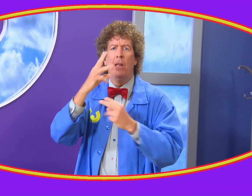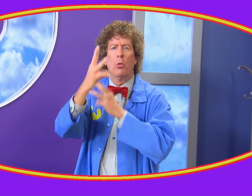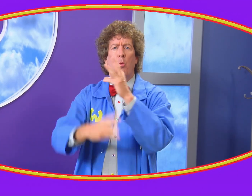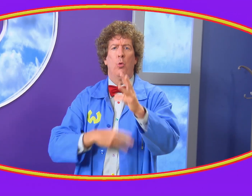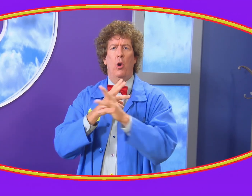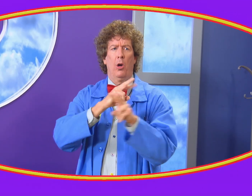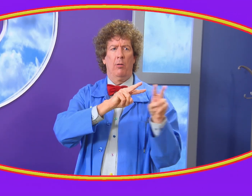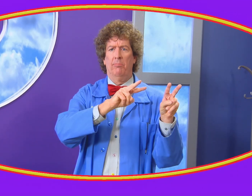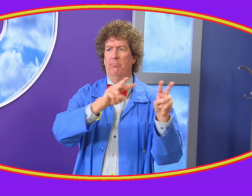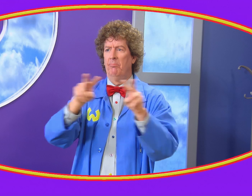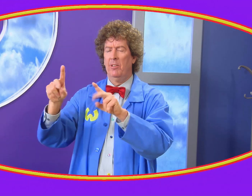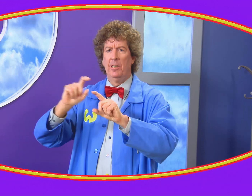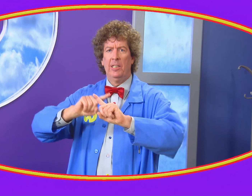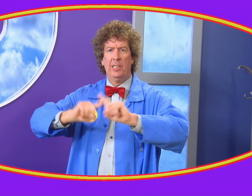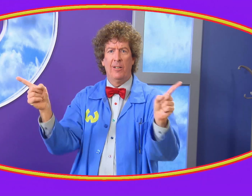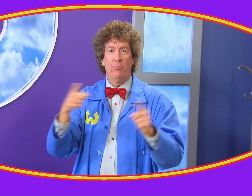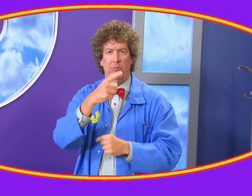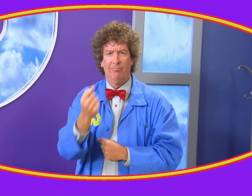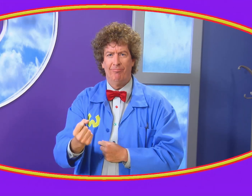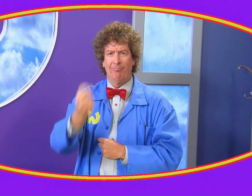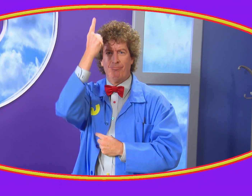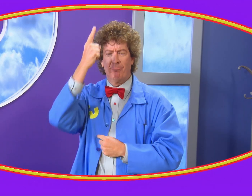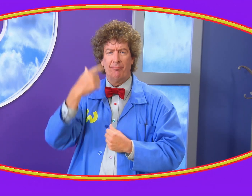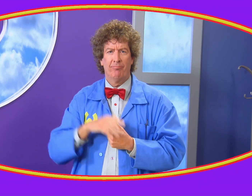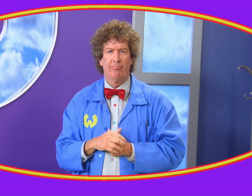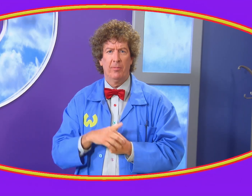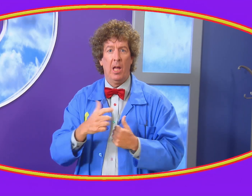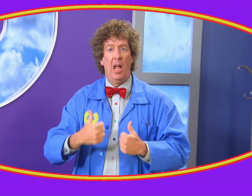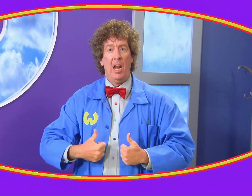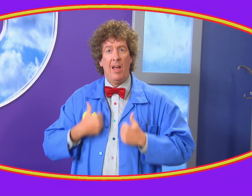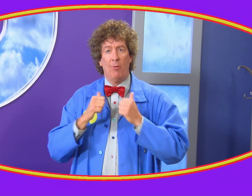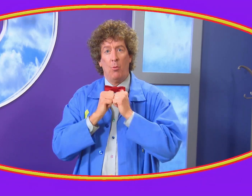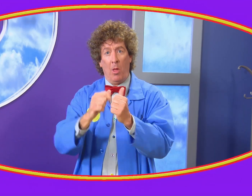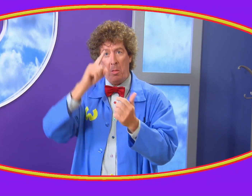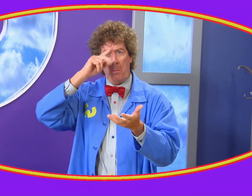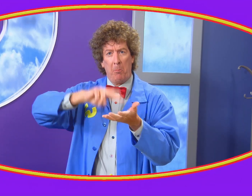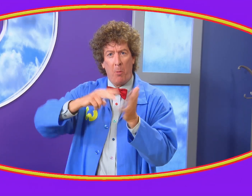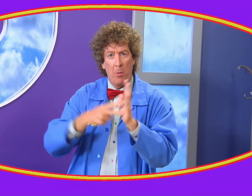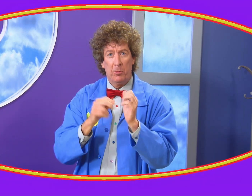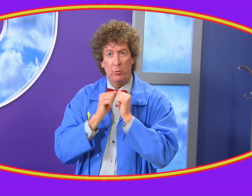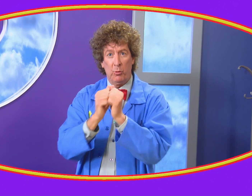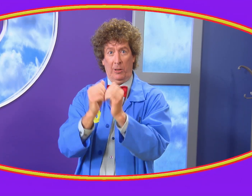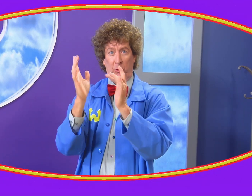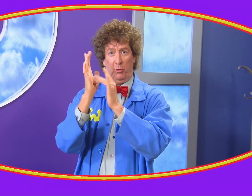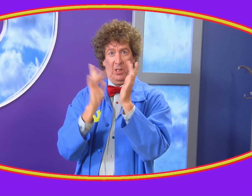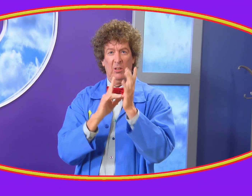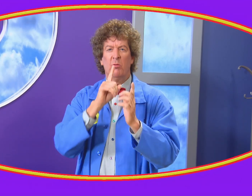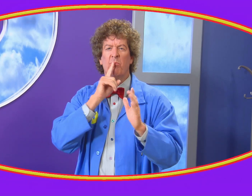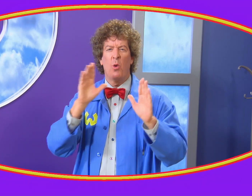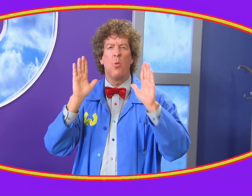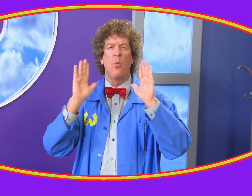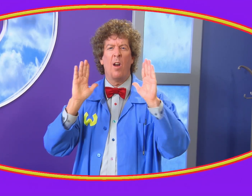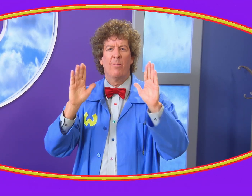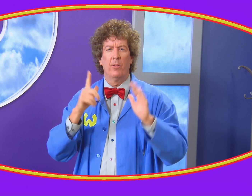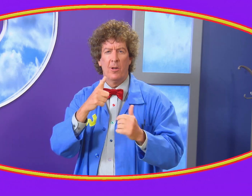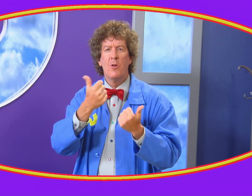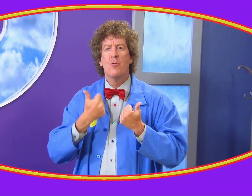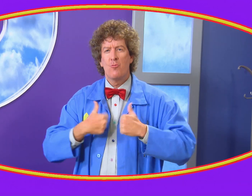WITH HIM WE CAN SEE THE WORLD WITH DIFFERENT UNDERSTANDING. LIVING WITH PURPOSE WITH JESUS IS WONDERFUL.